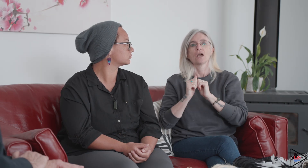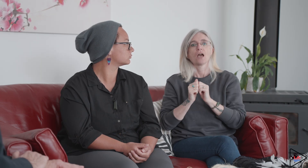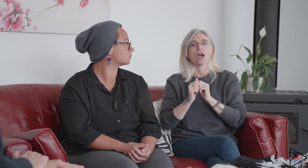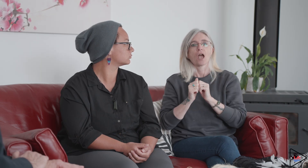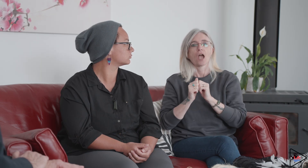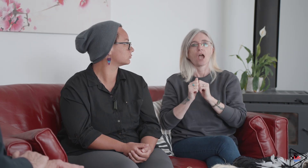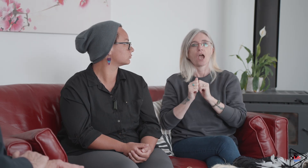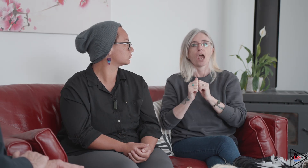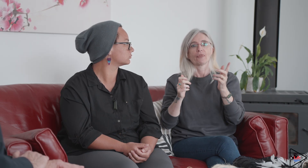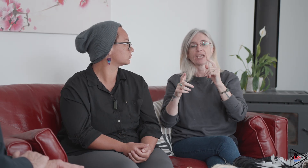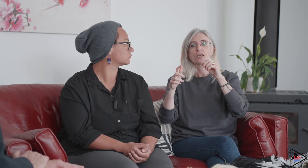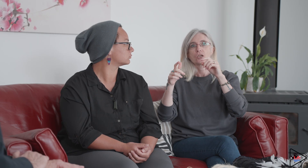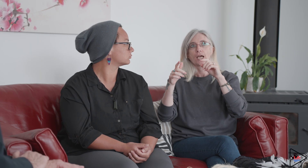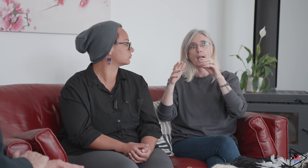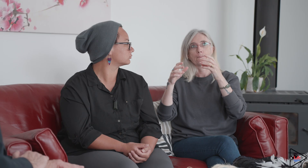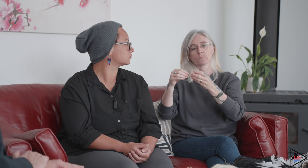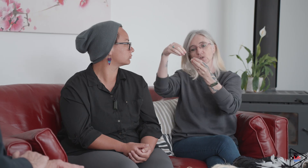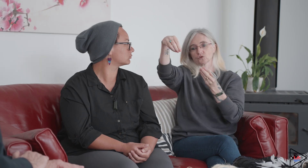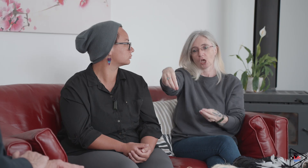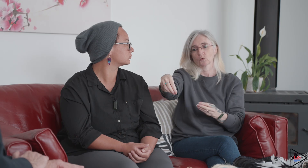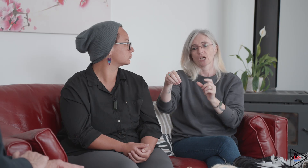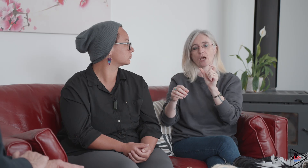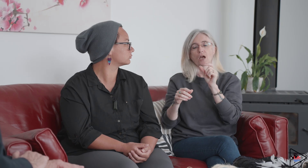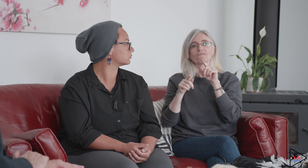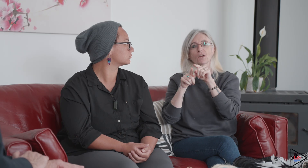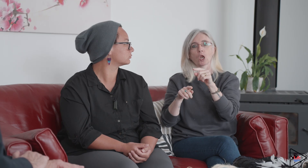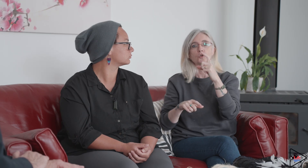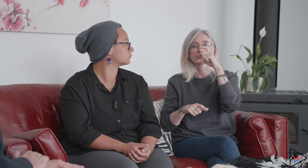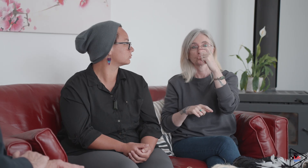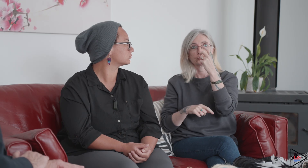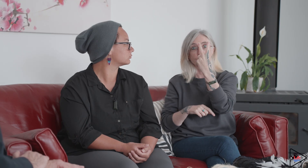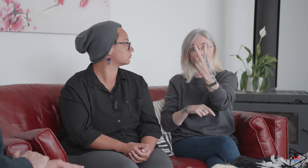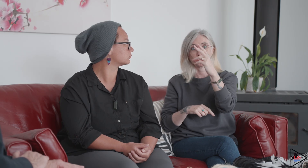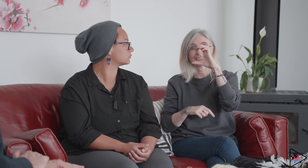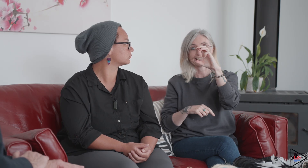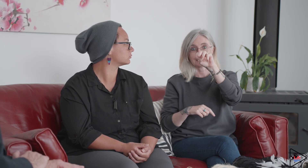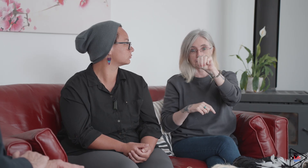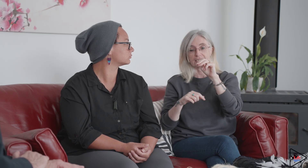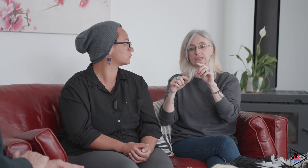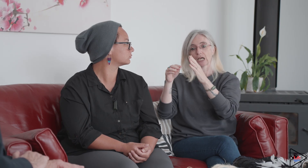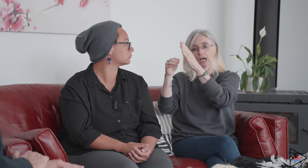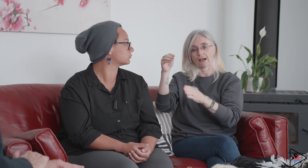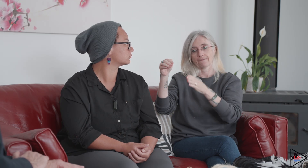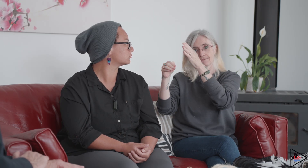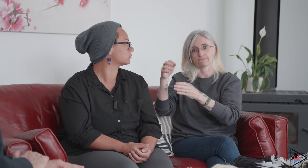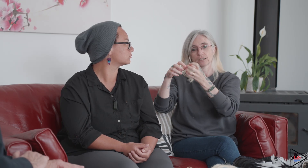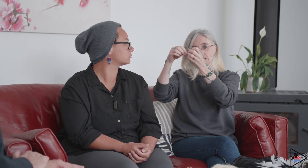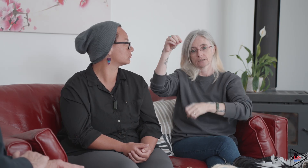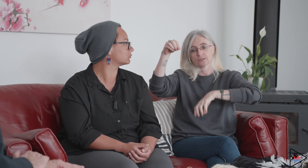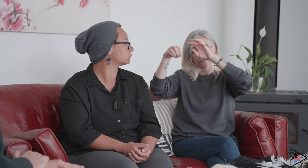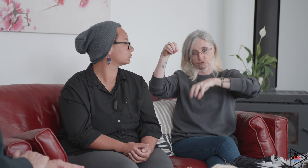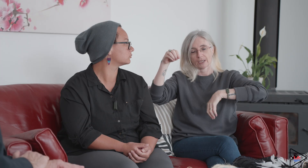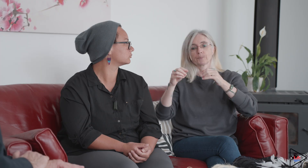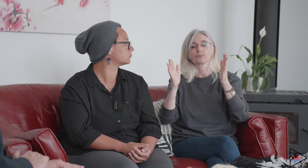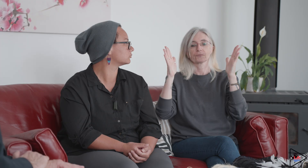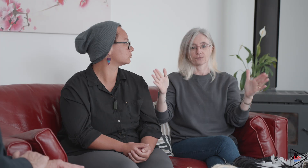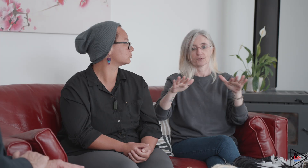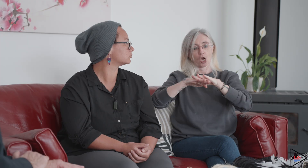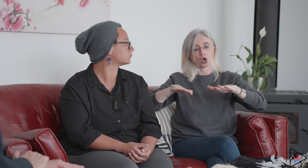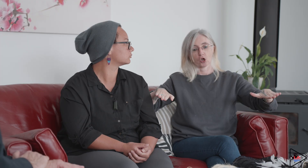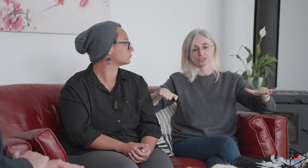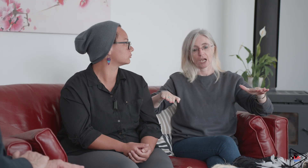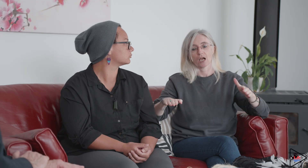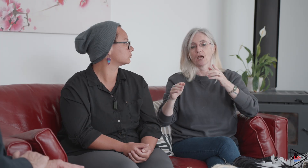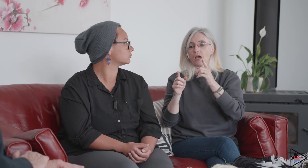rid of the base of the leaf. And then what you do is you start to remove sections of the leaf in